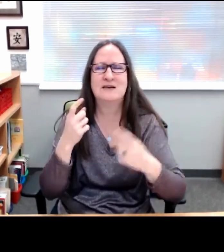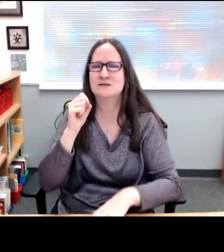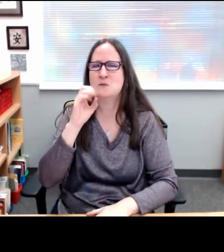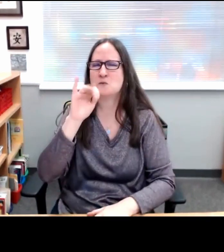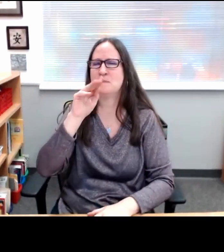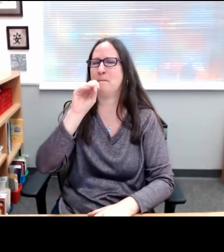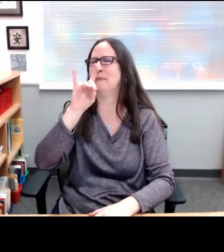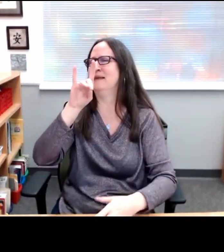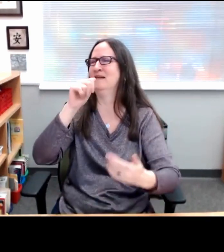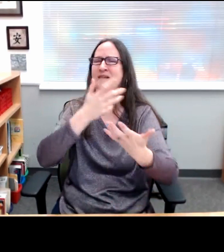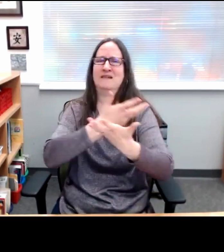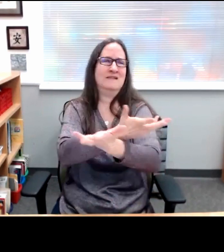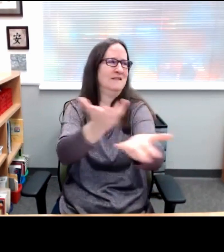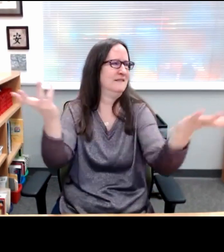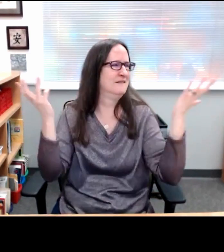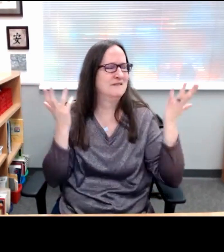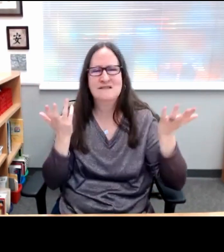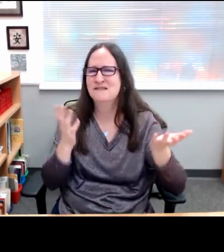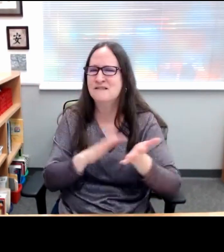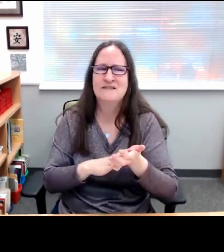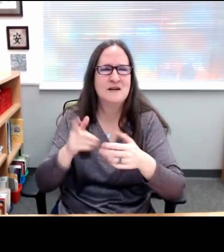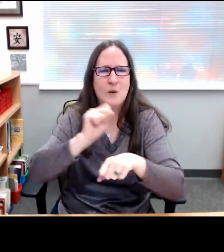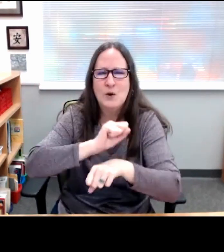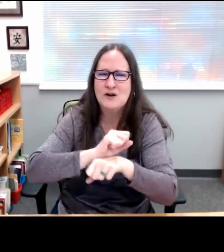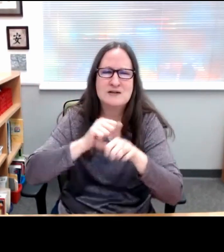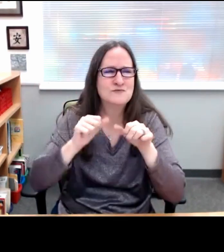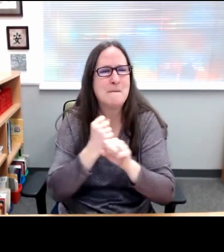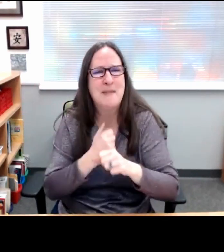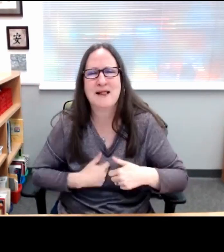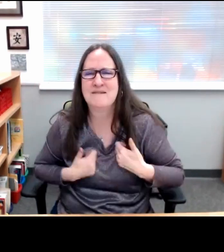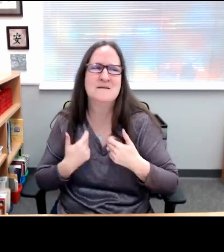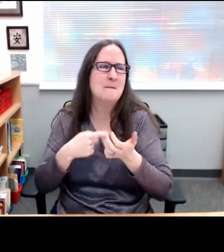there's technology everywhere, social media, which is quite overwhelming.